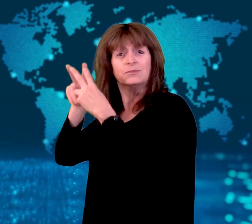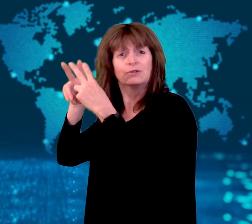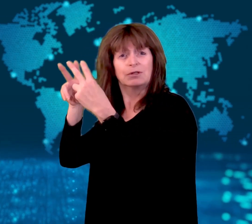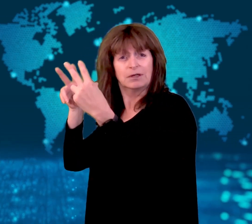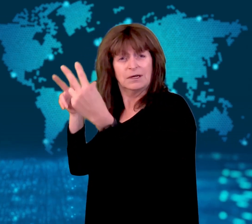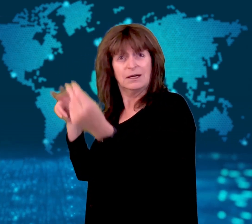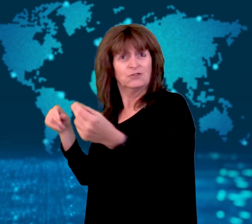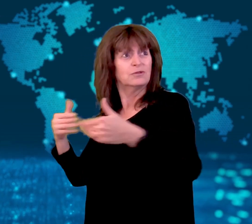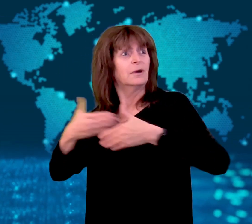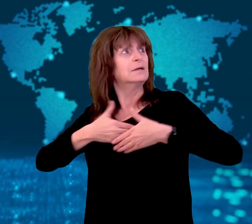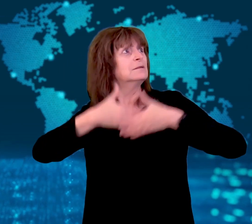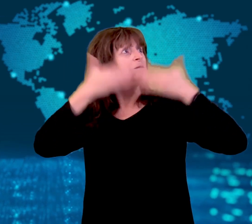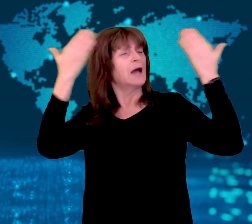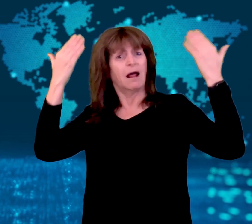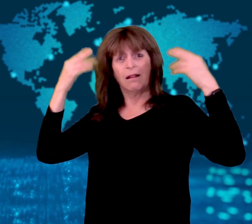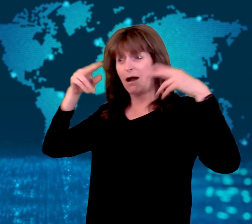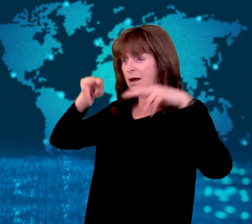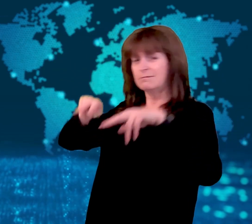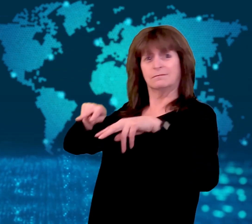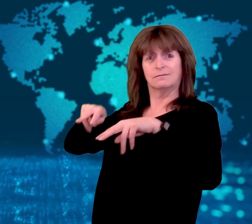in broad daylight.